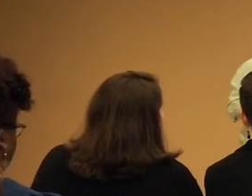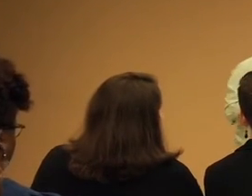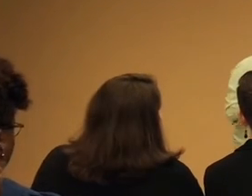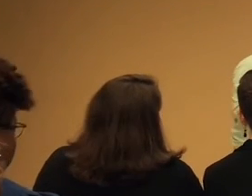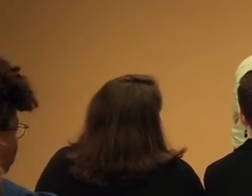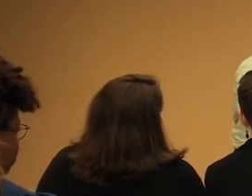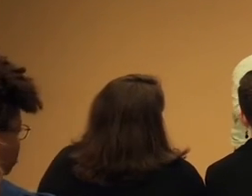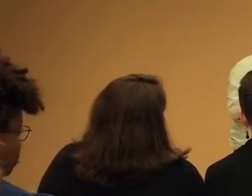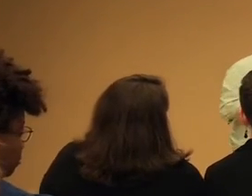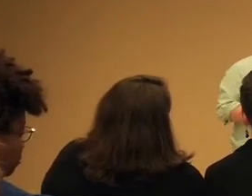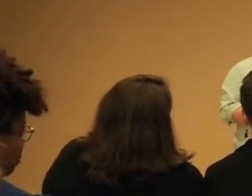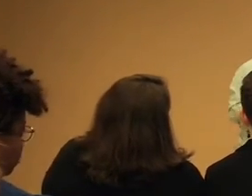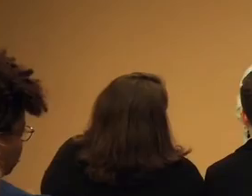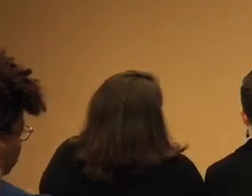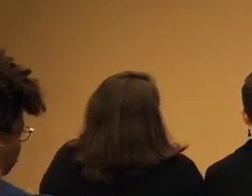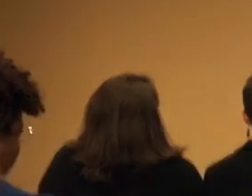my miss out on that experience so